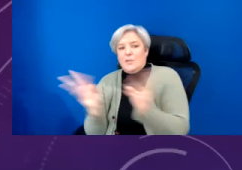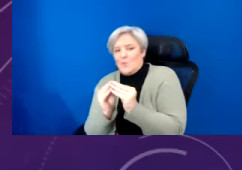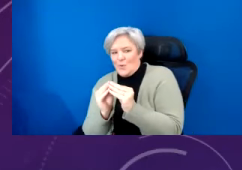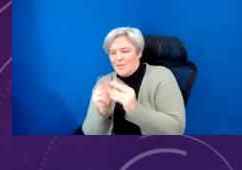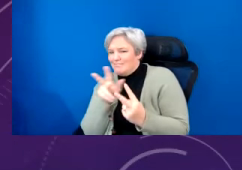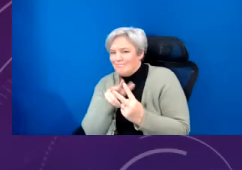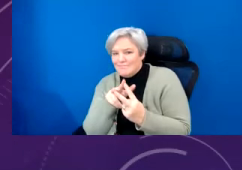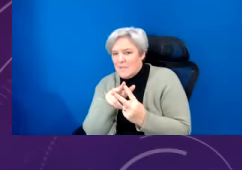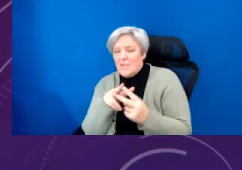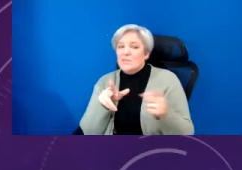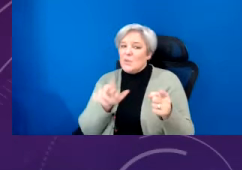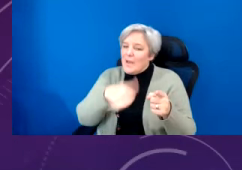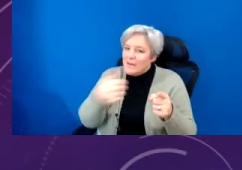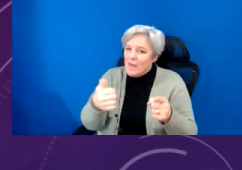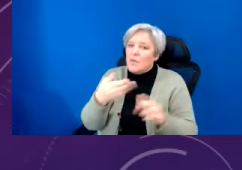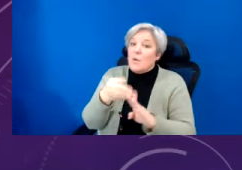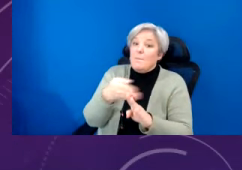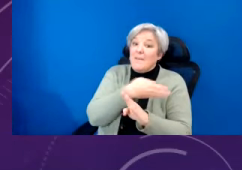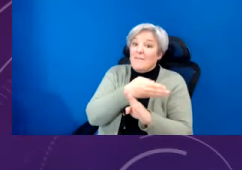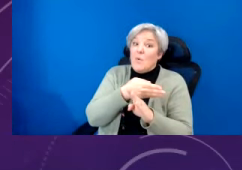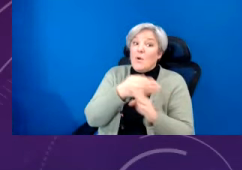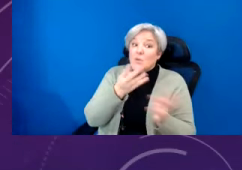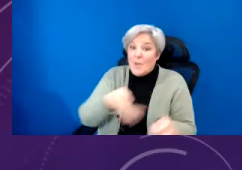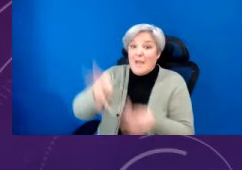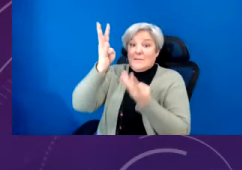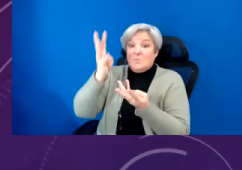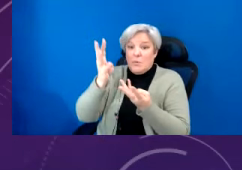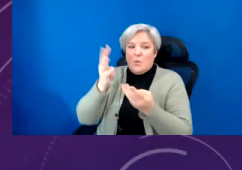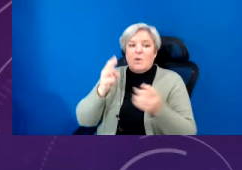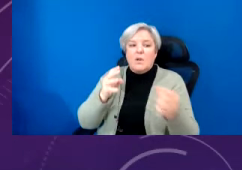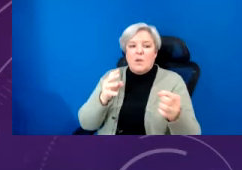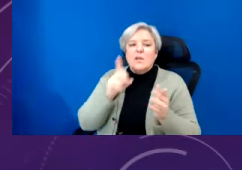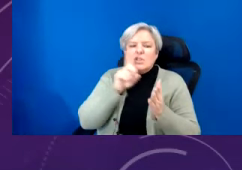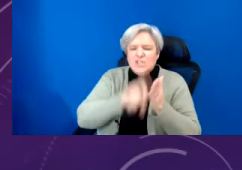So another step before we actually export is to check or a couple of items